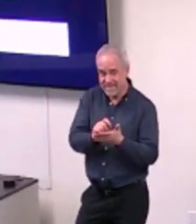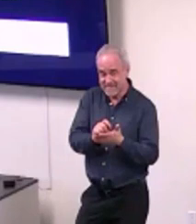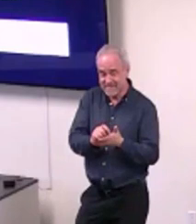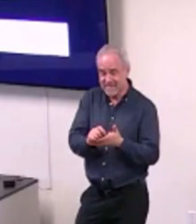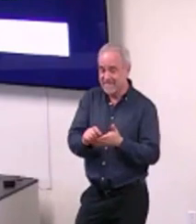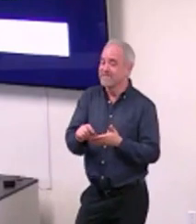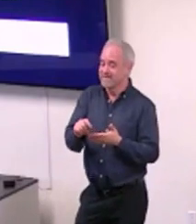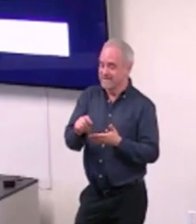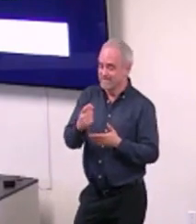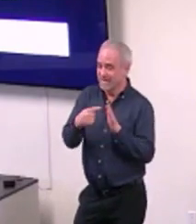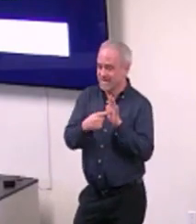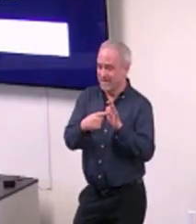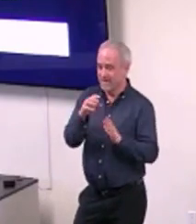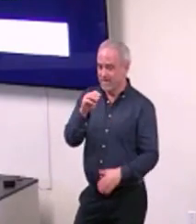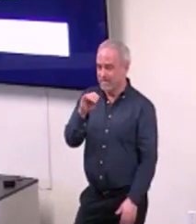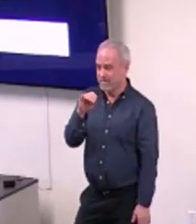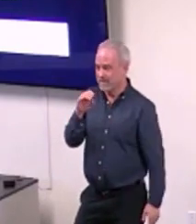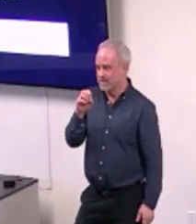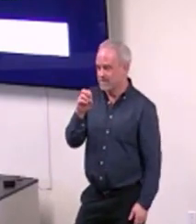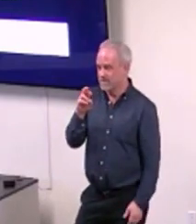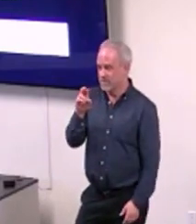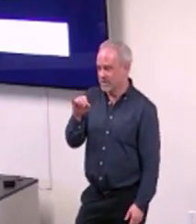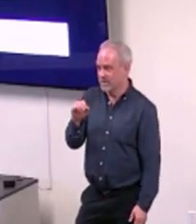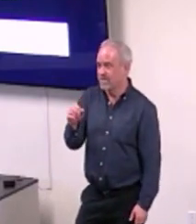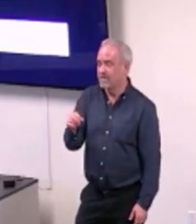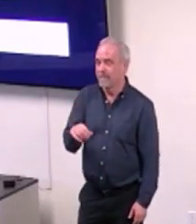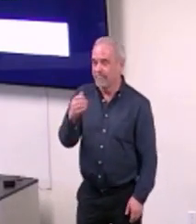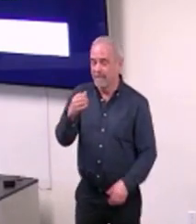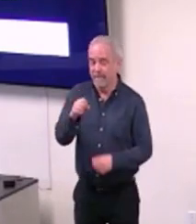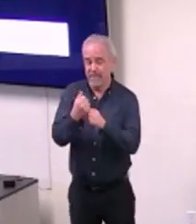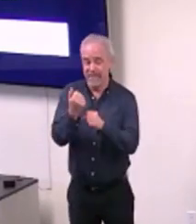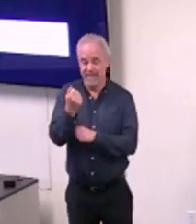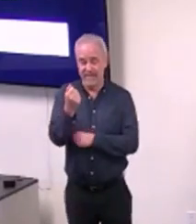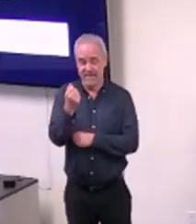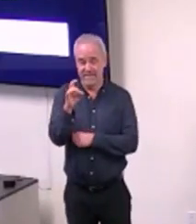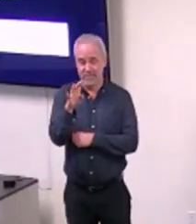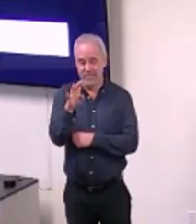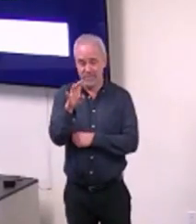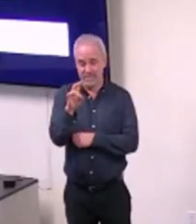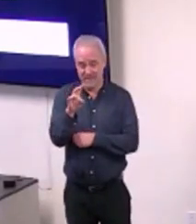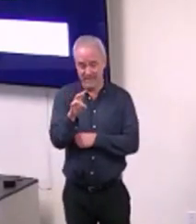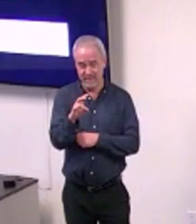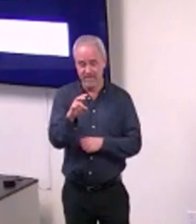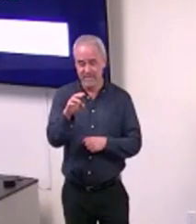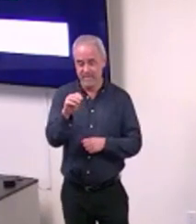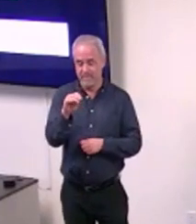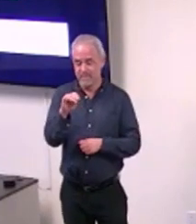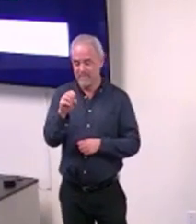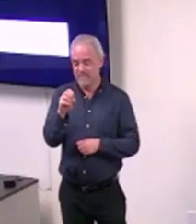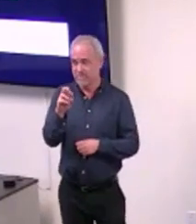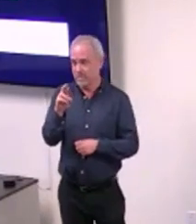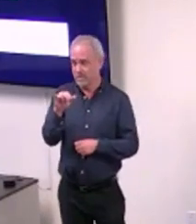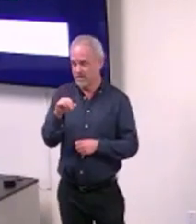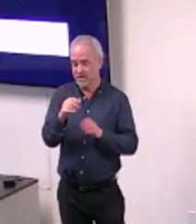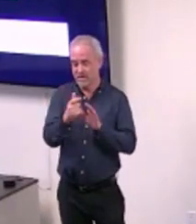In 1847, Missouri legislature passed an act that prohibited negroes and mulattoes